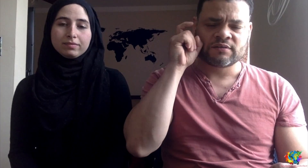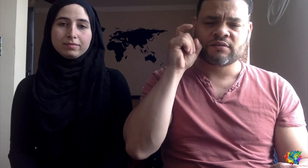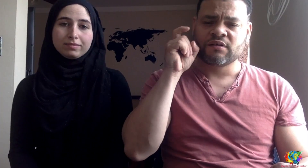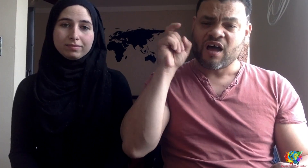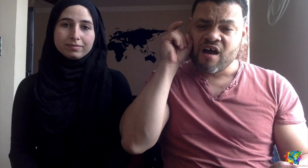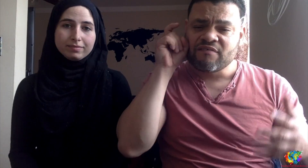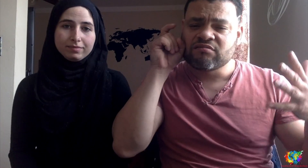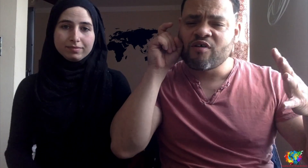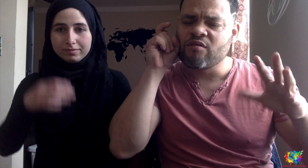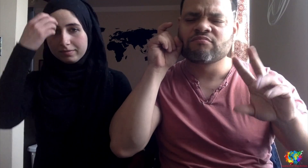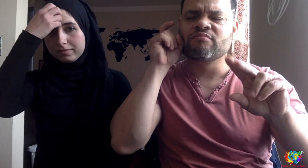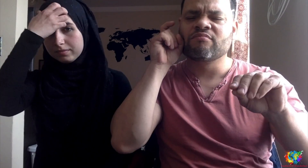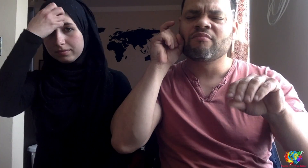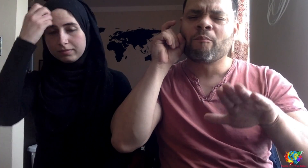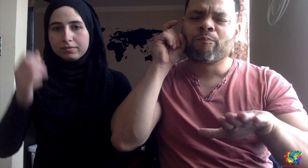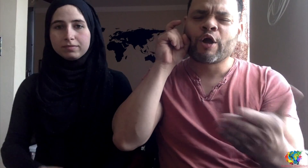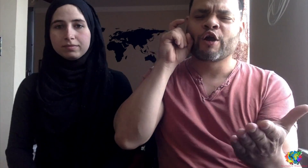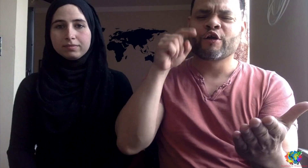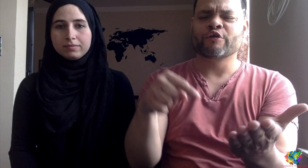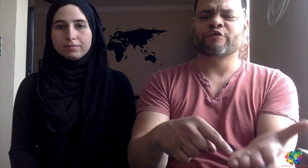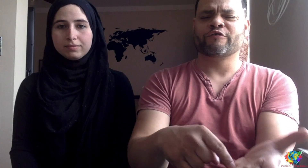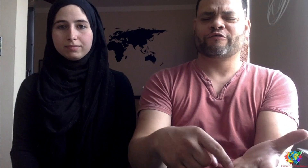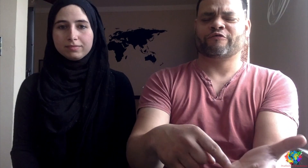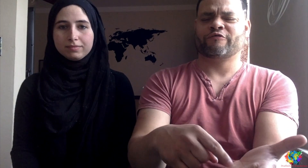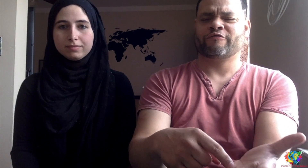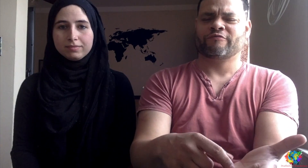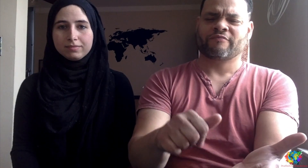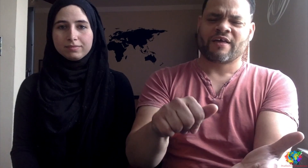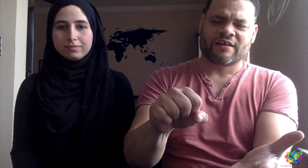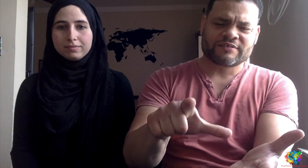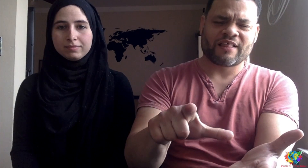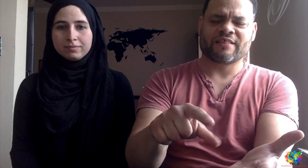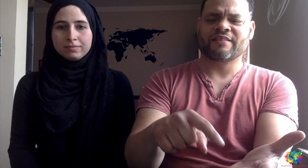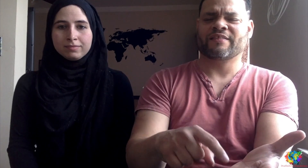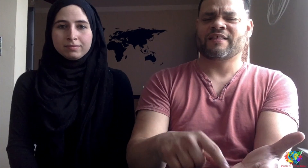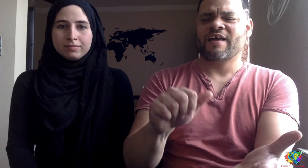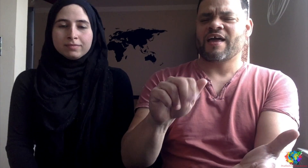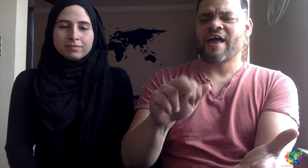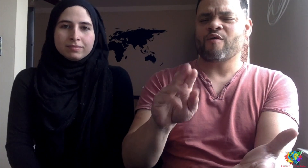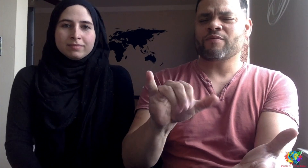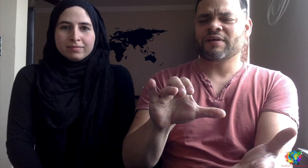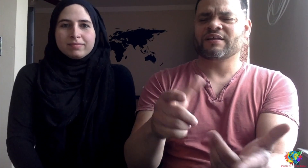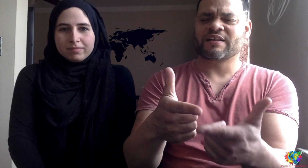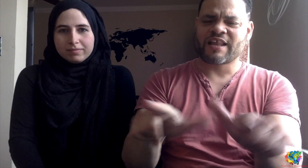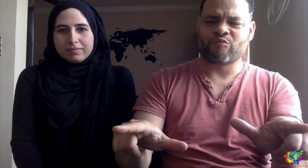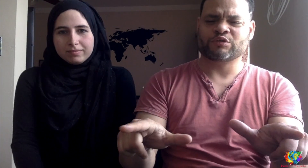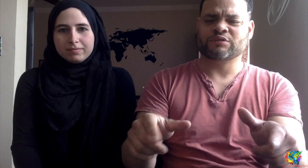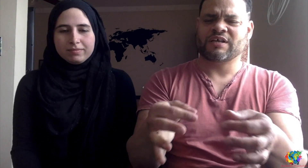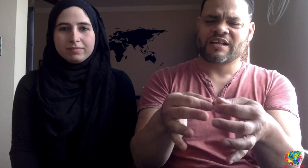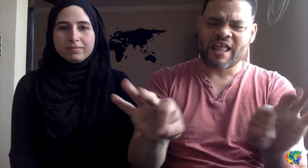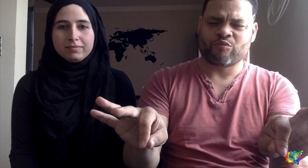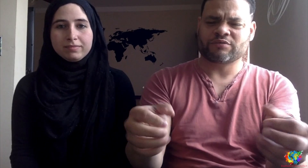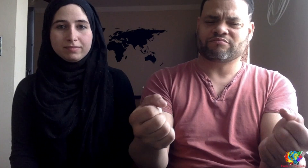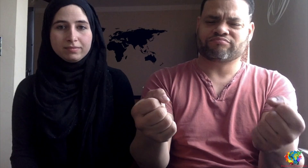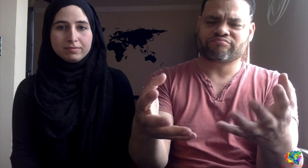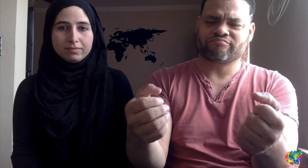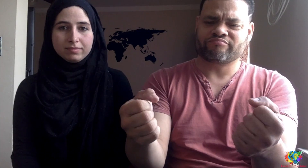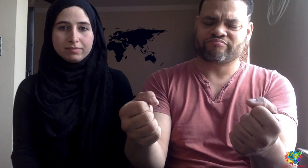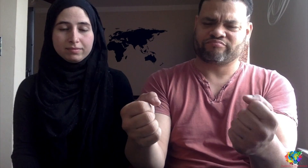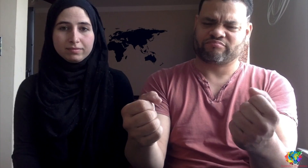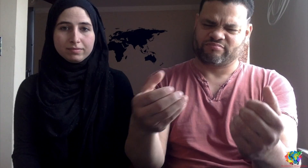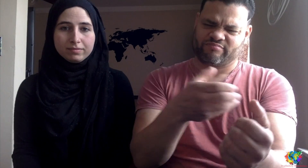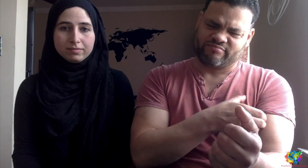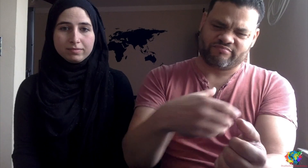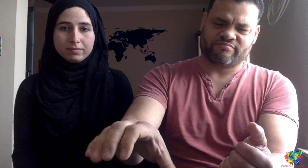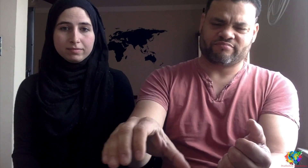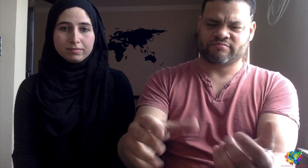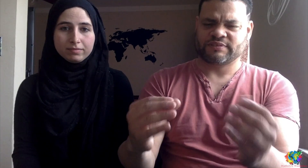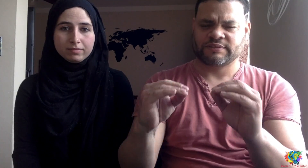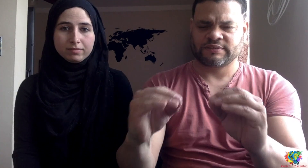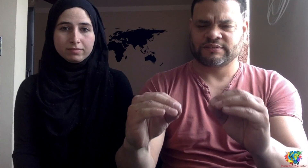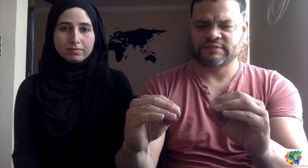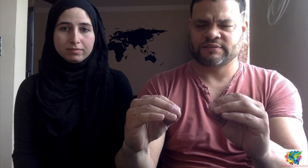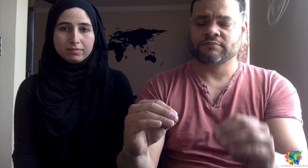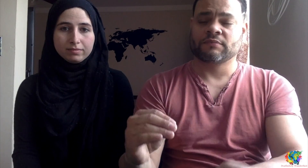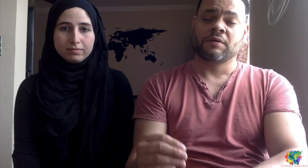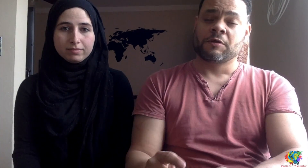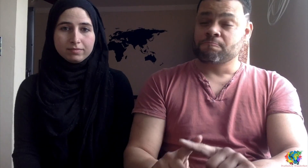Gregory: Only hearing aids? No, also books with ASL and Arabic Sign Language. We want to empower and teach.